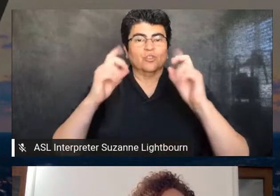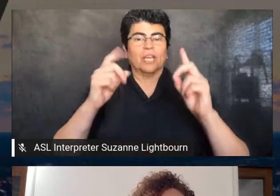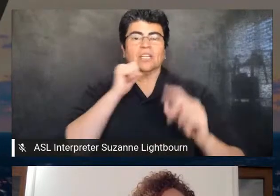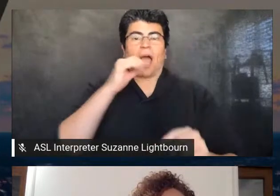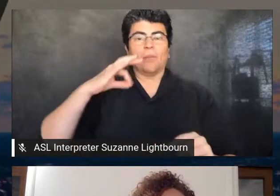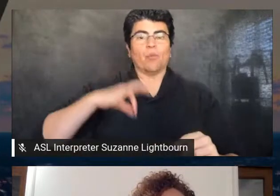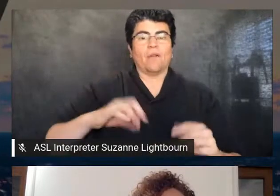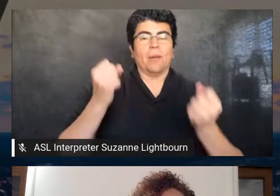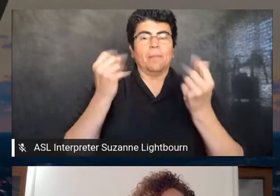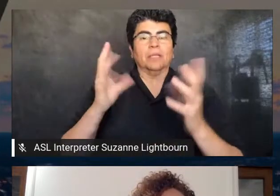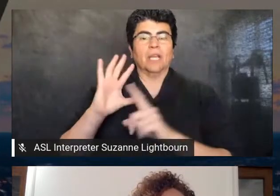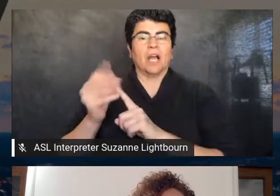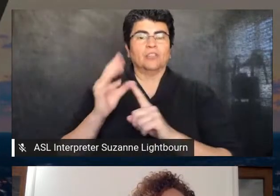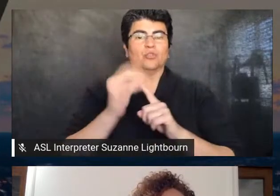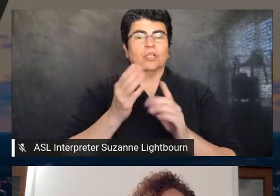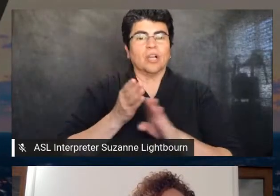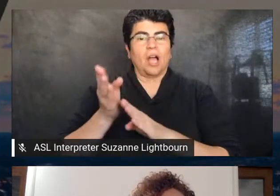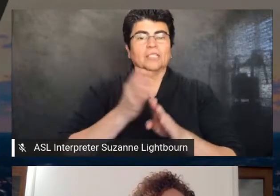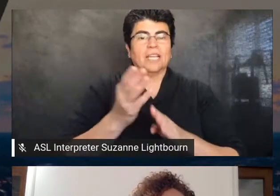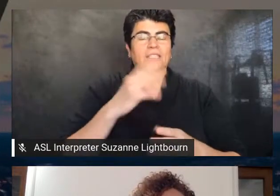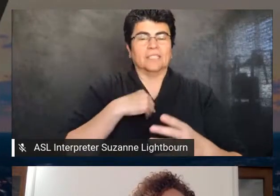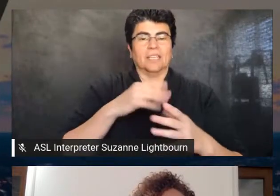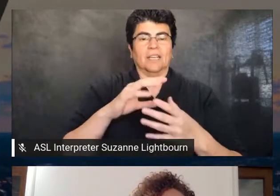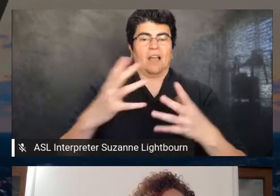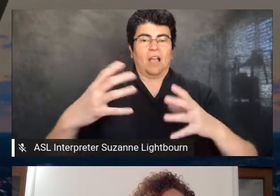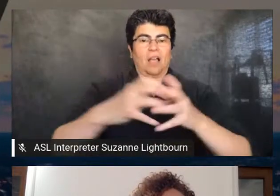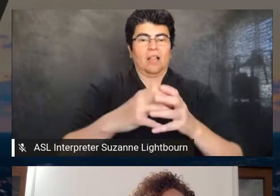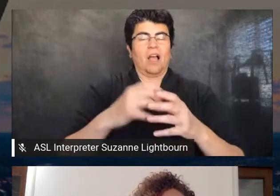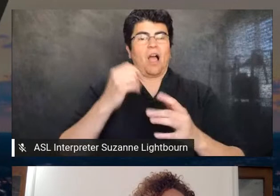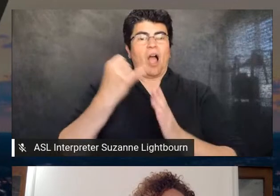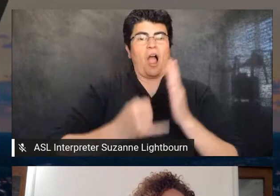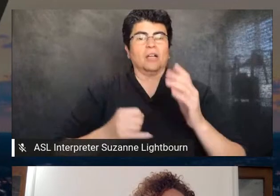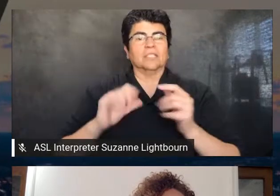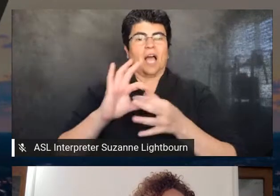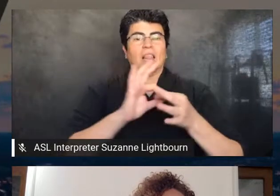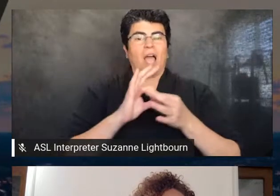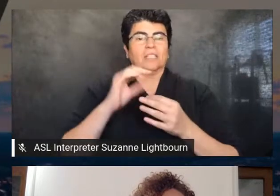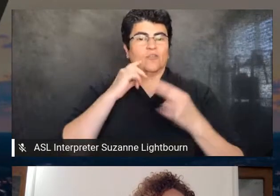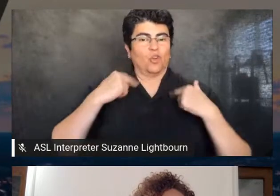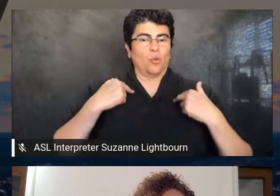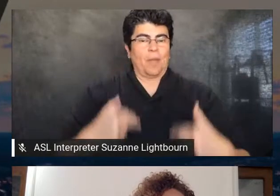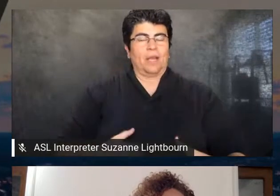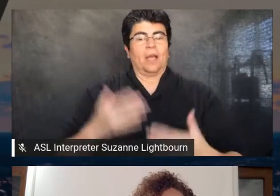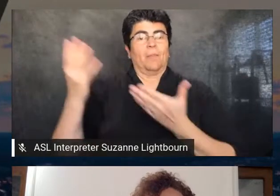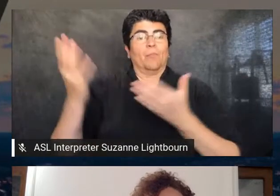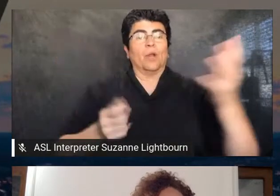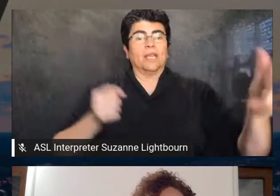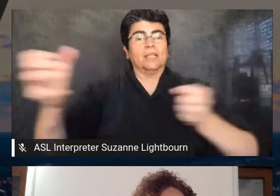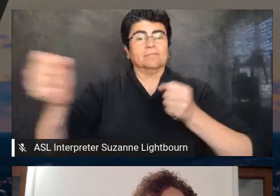and multicultural content collective Arts Alliance For Humanity, bringing artists together from around the world